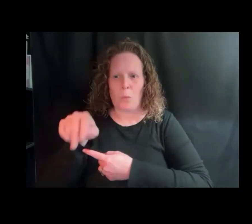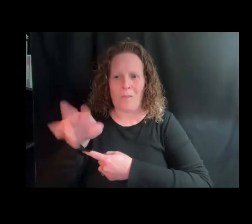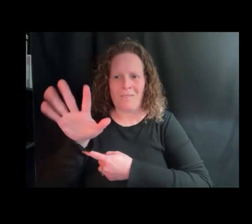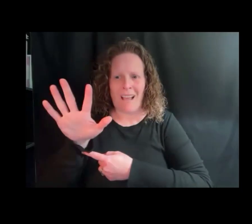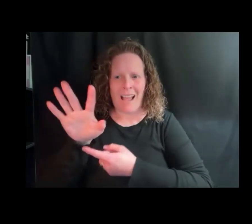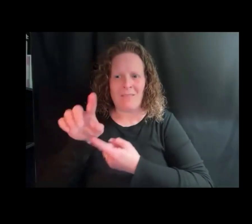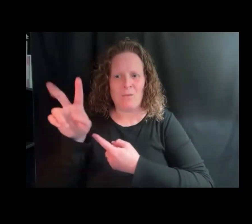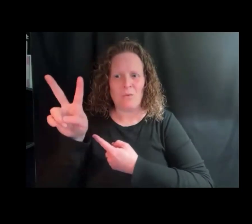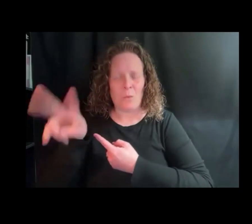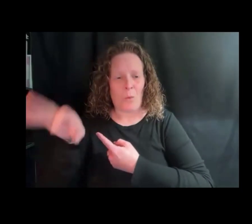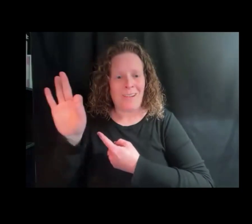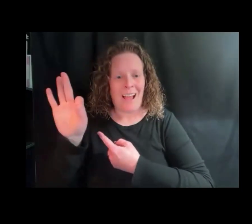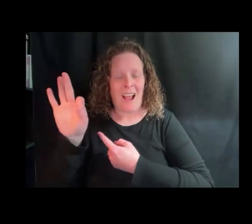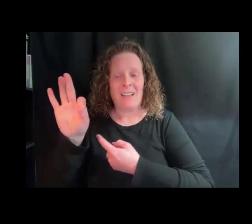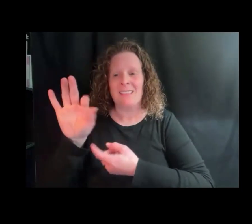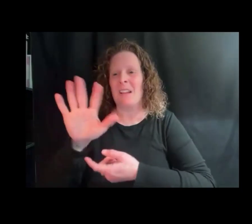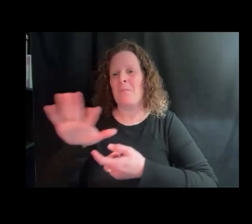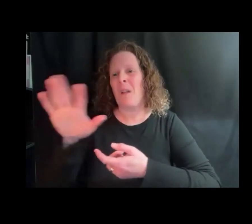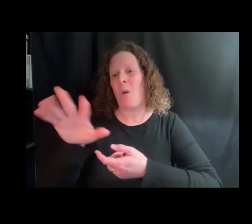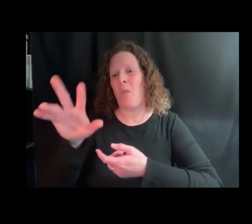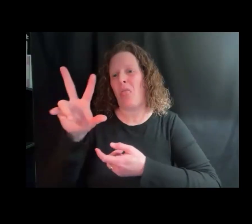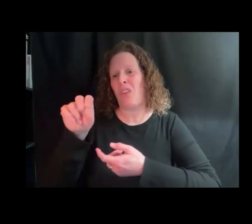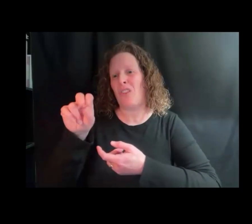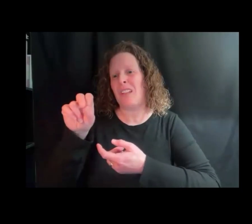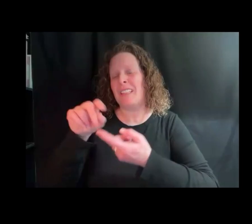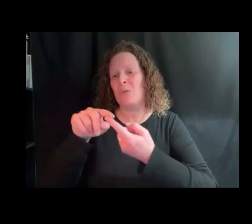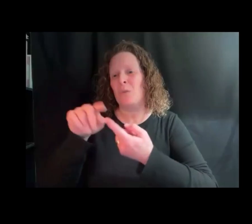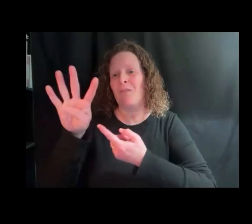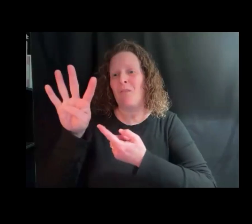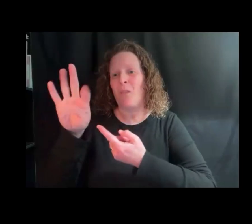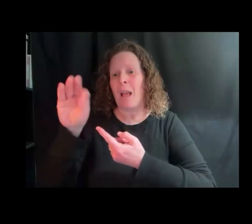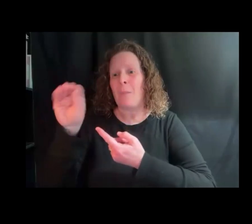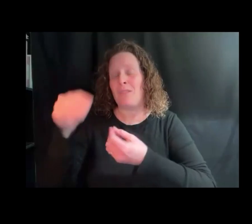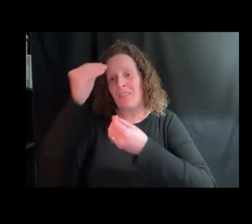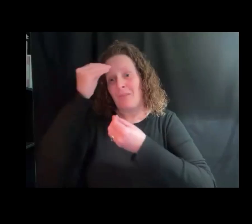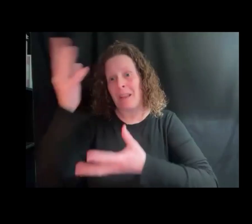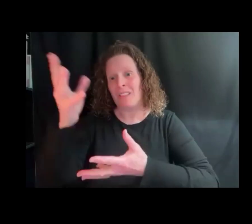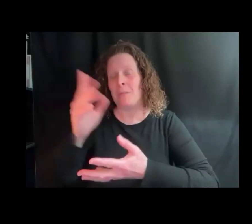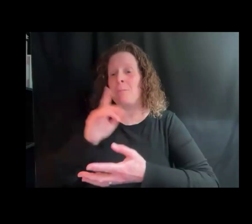to 2.9 the orange color that's one